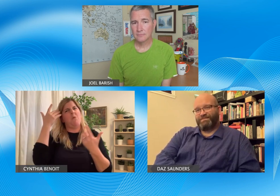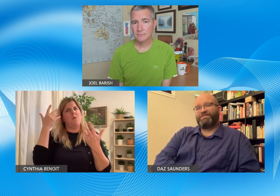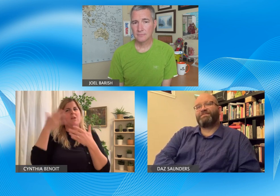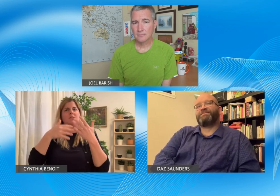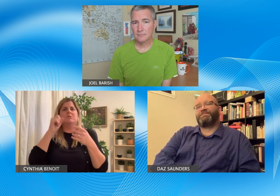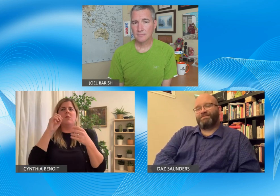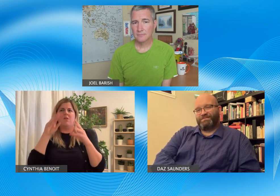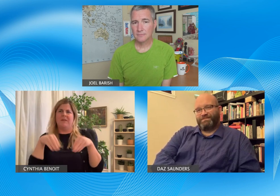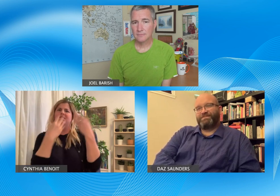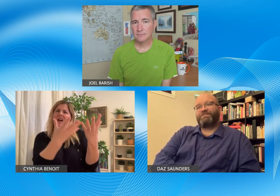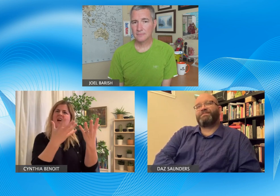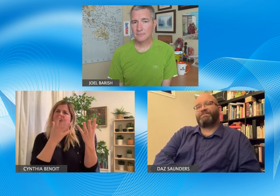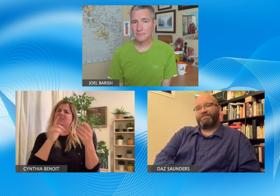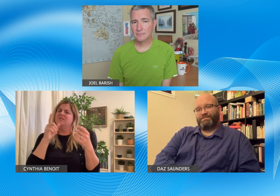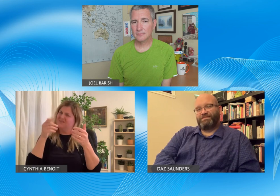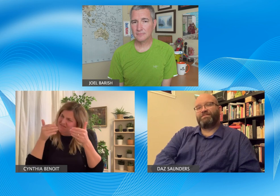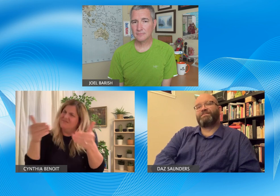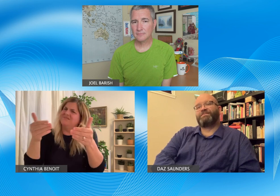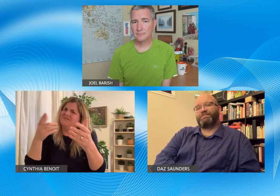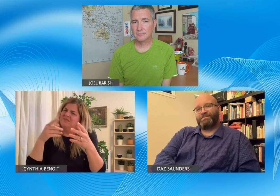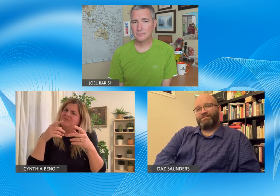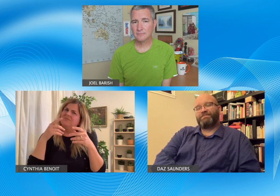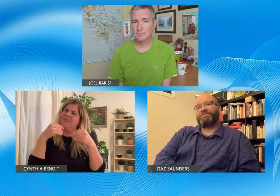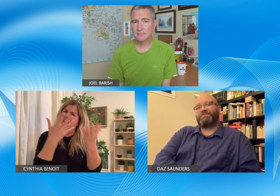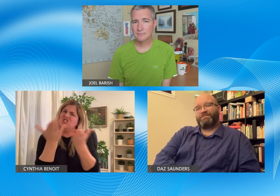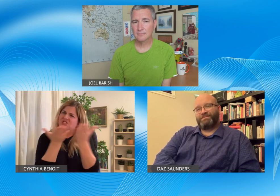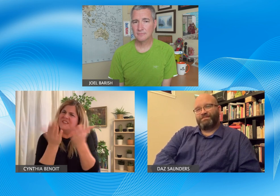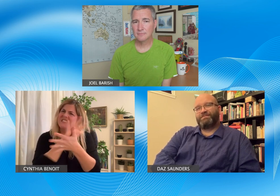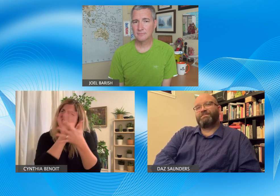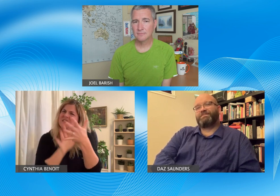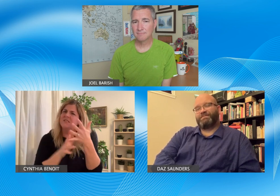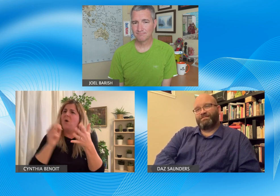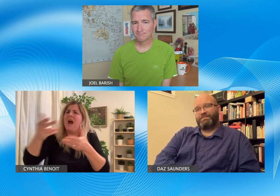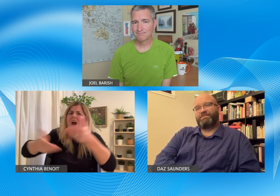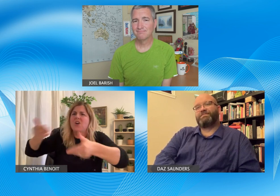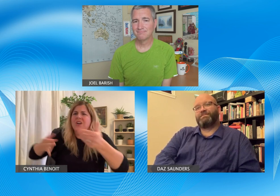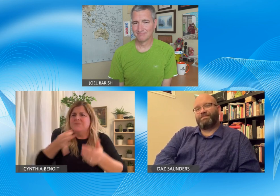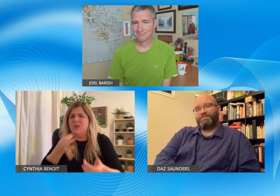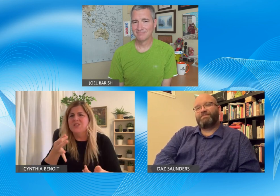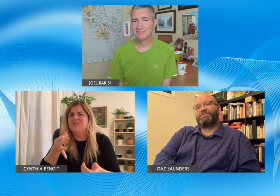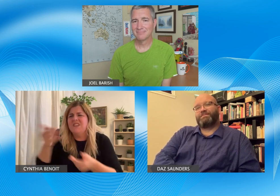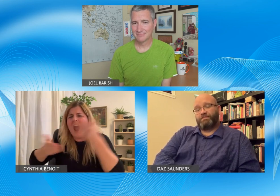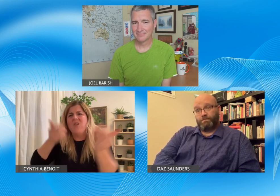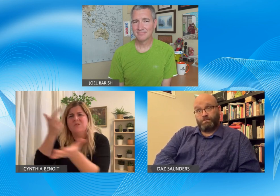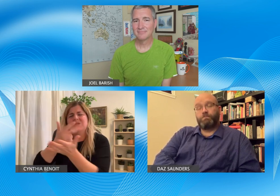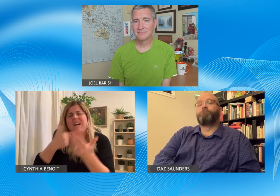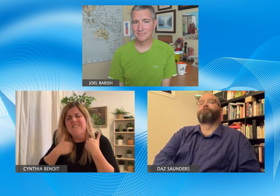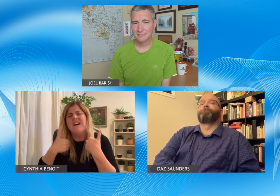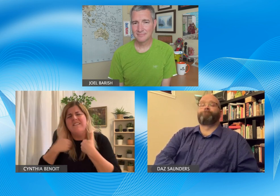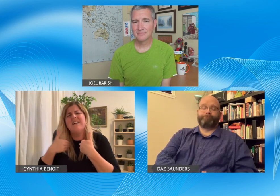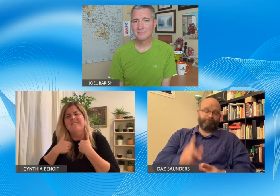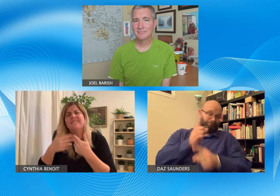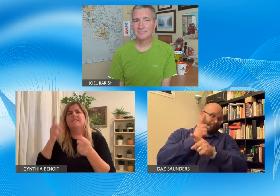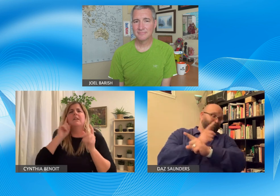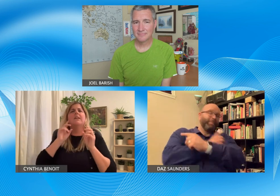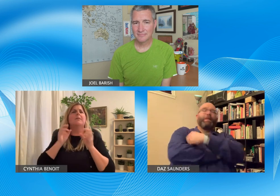and credentials that is. Do provide services or even hire Deaf people with their own expertise.